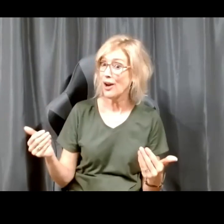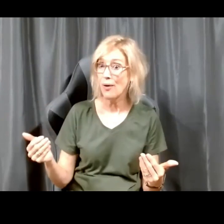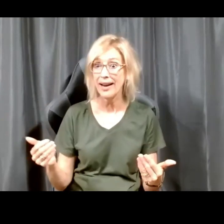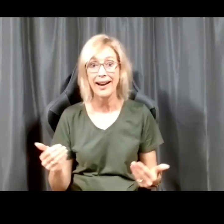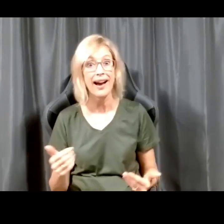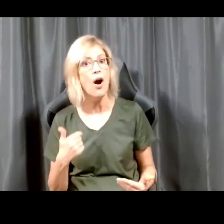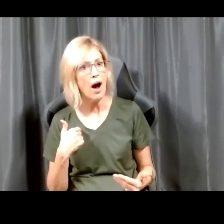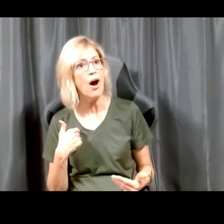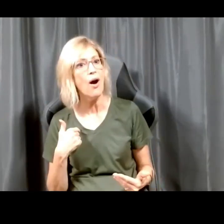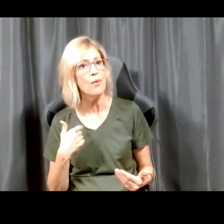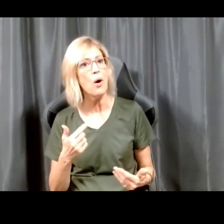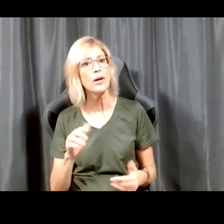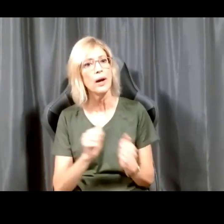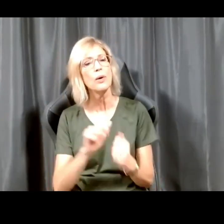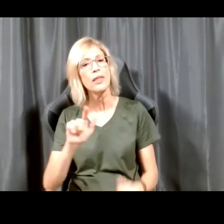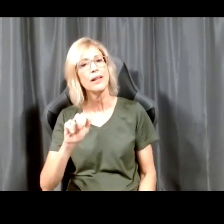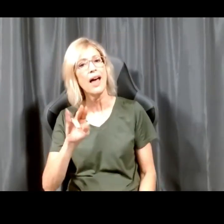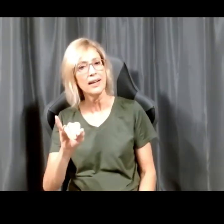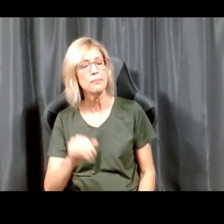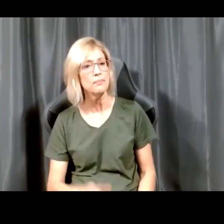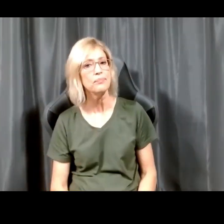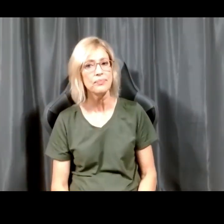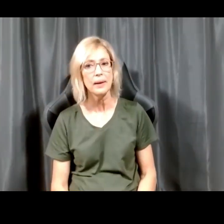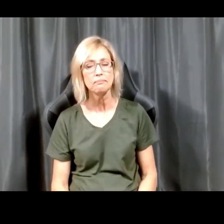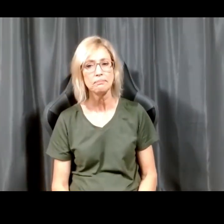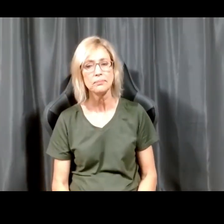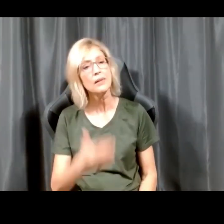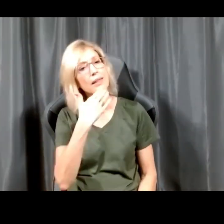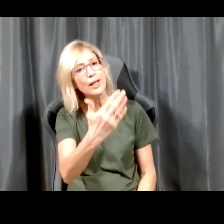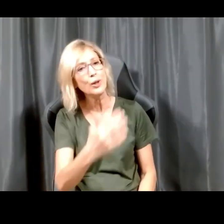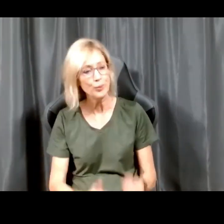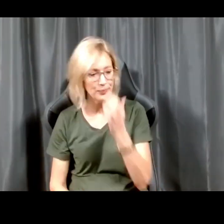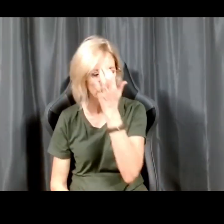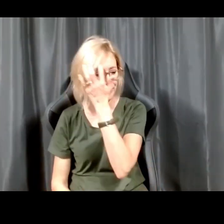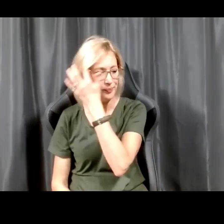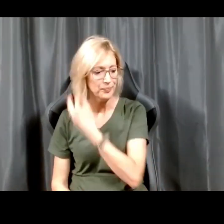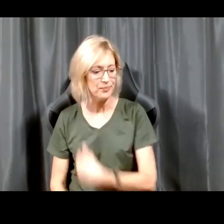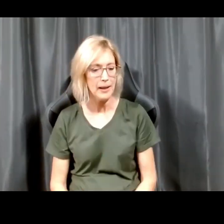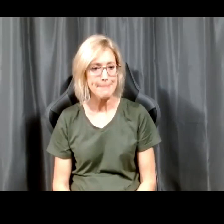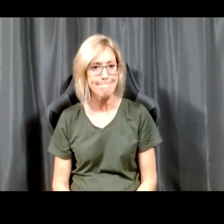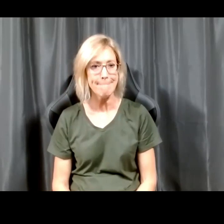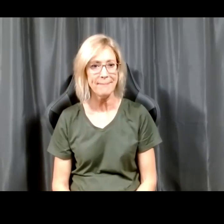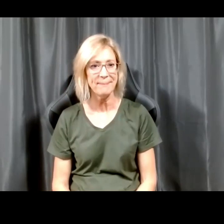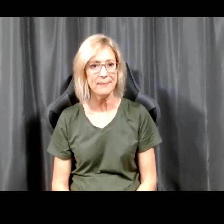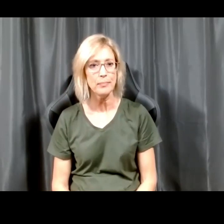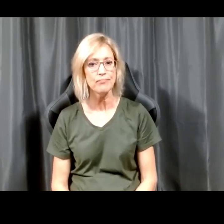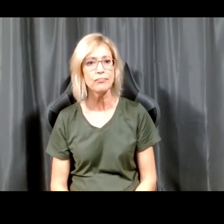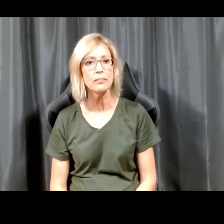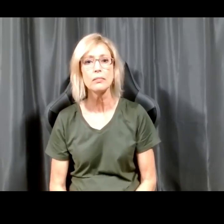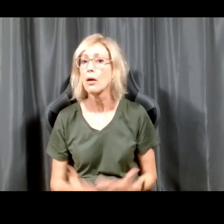at the office. »JENNIFER: Perfect. » olive